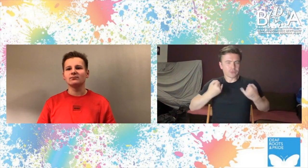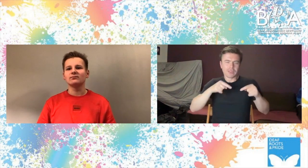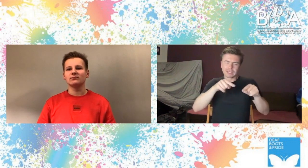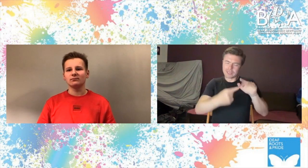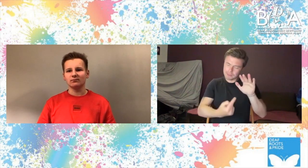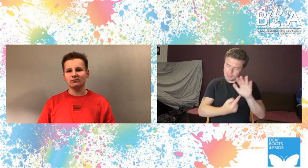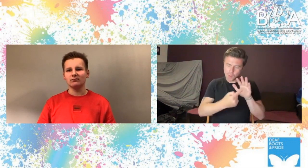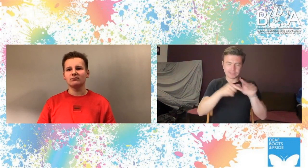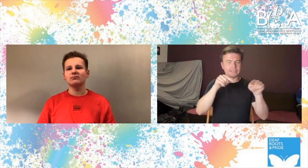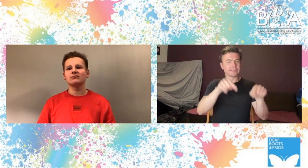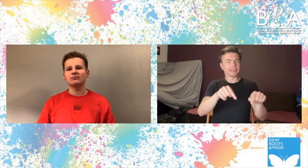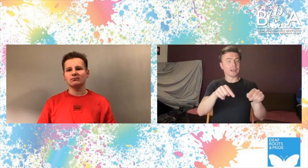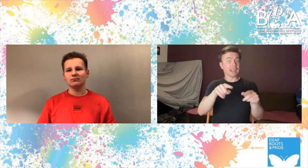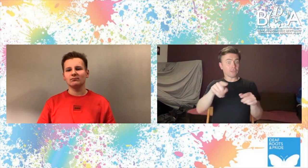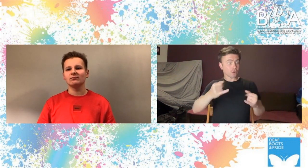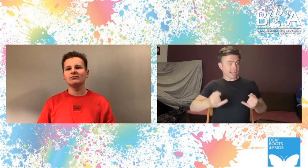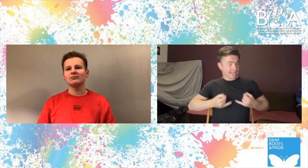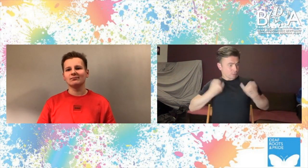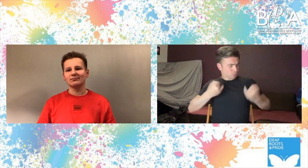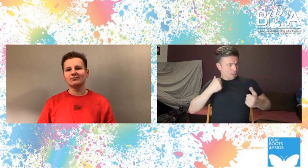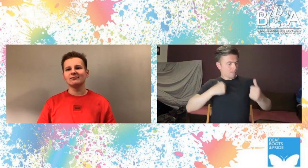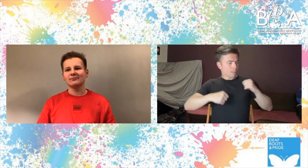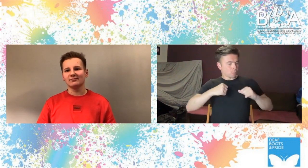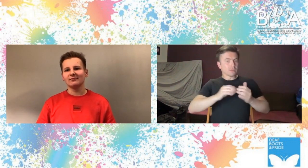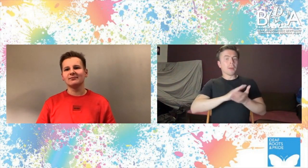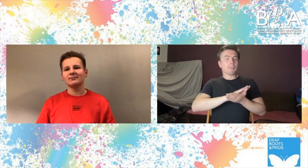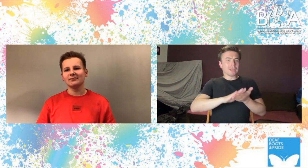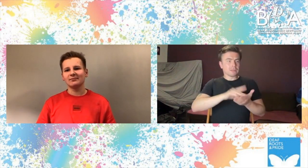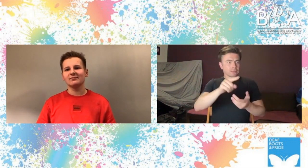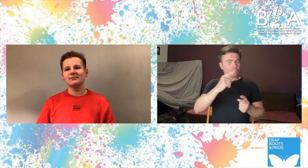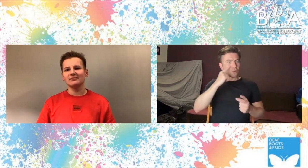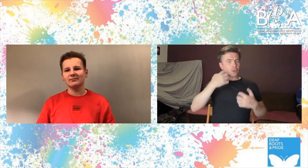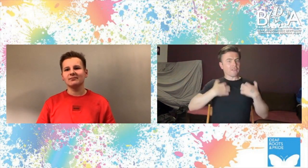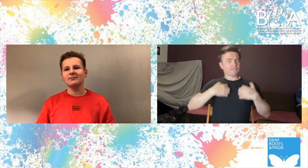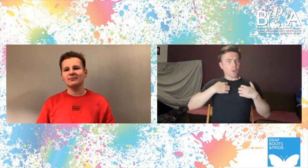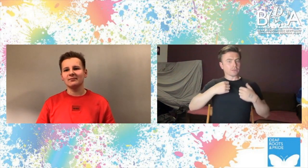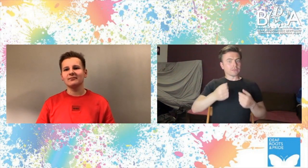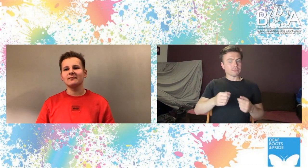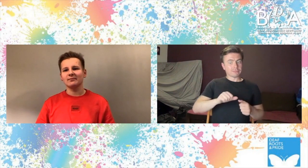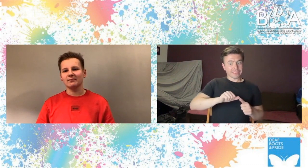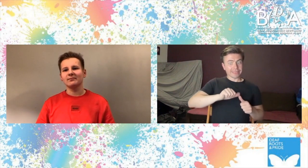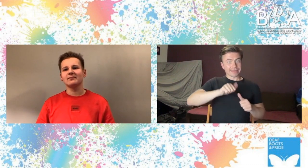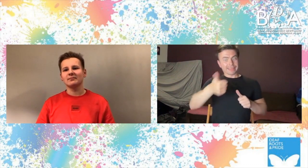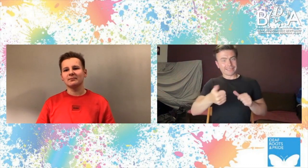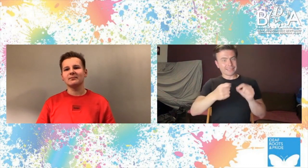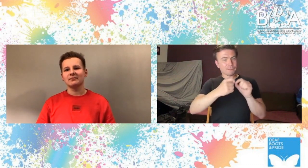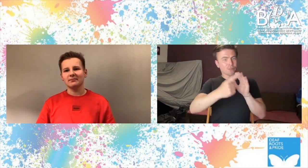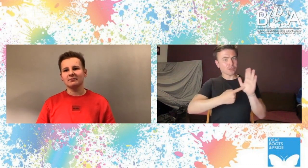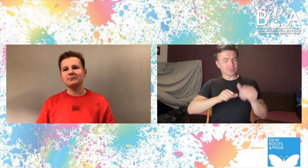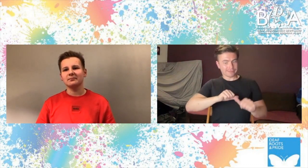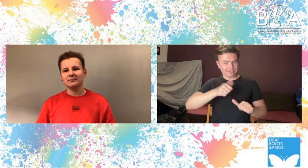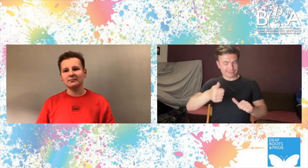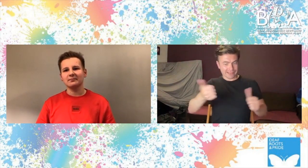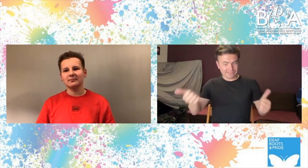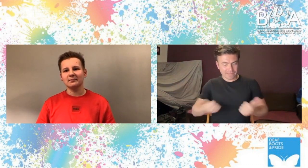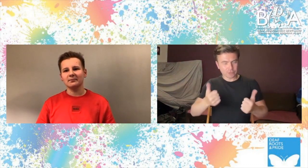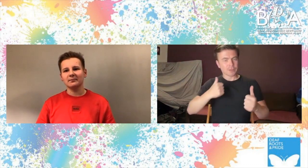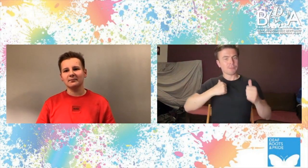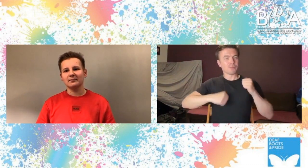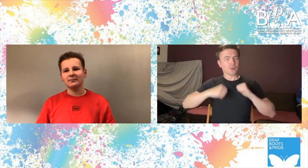and what you are doing. That’s the most important thing if you’re enjoying yourself and you are proud of it and you are going to be motivated to go